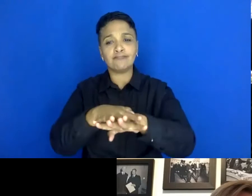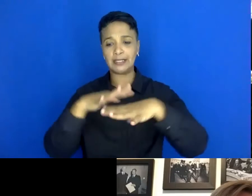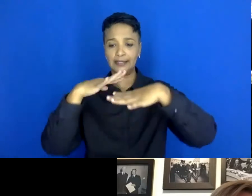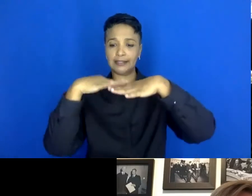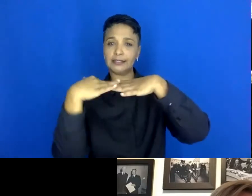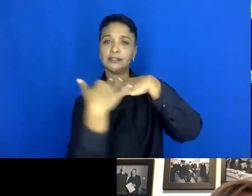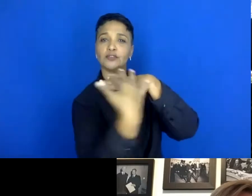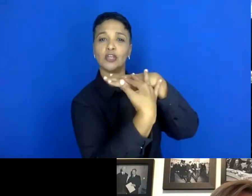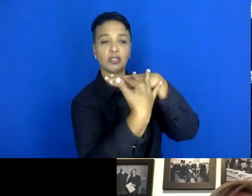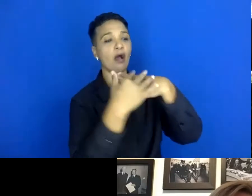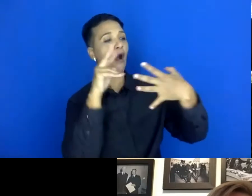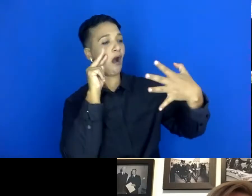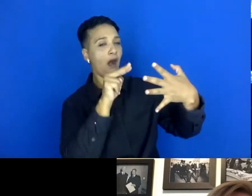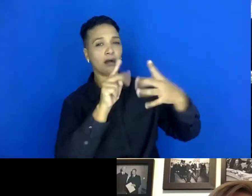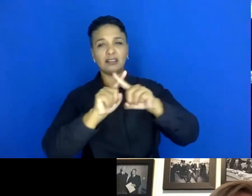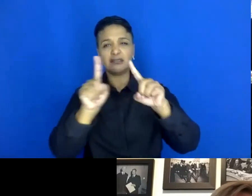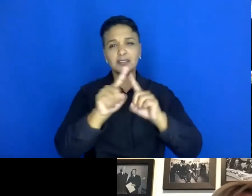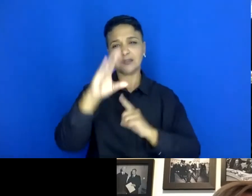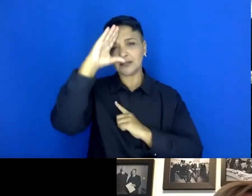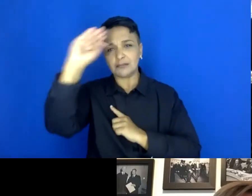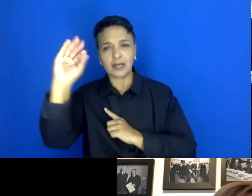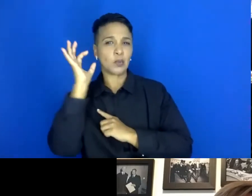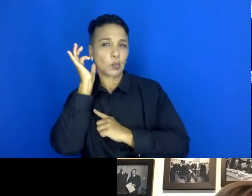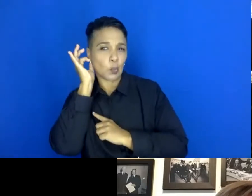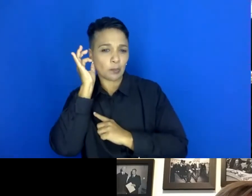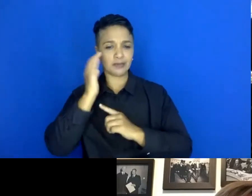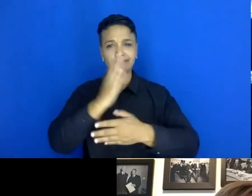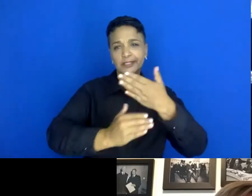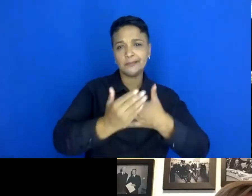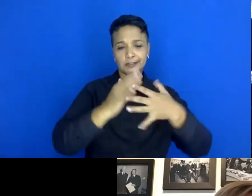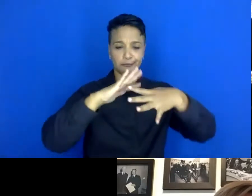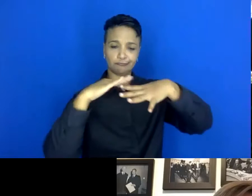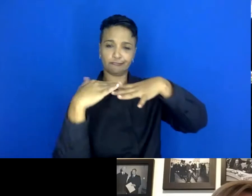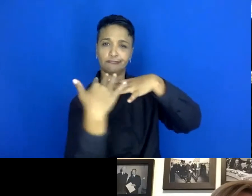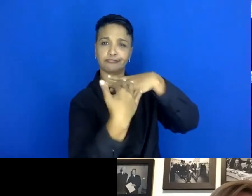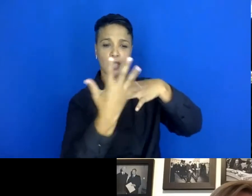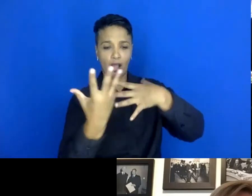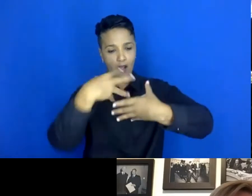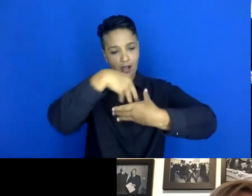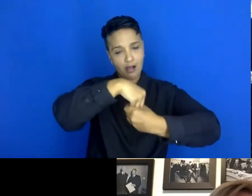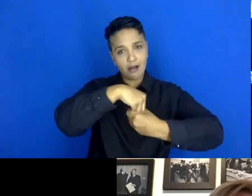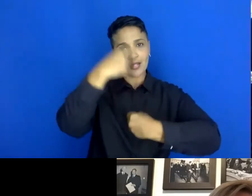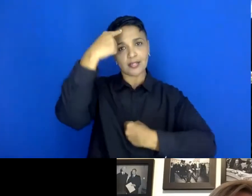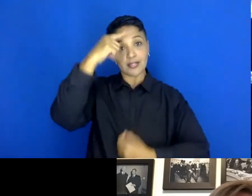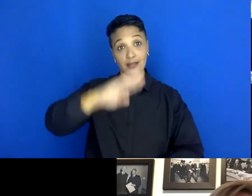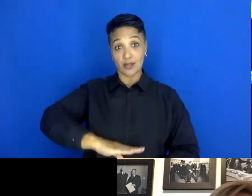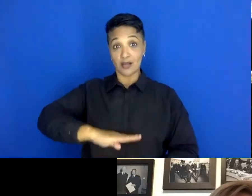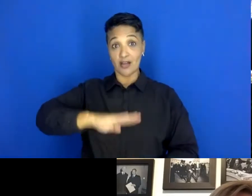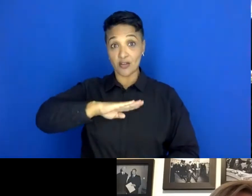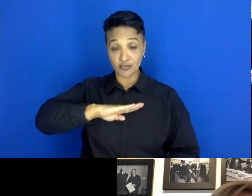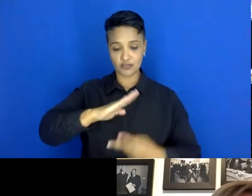and cooperation a lens combining the intersect section of gender age and disability although we